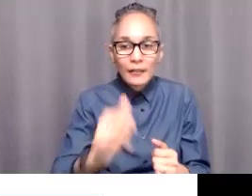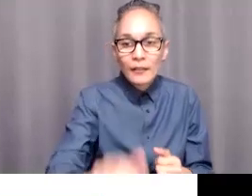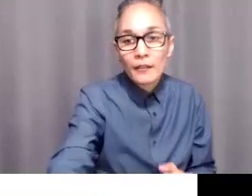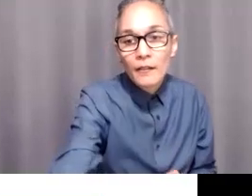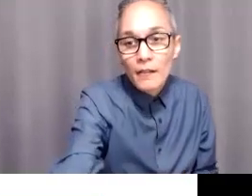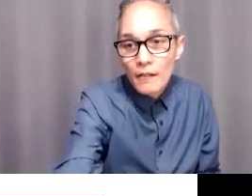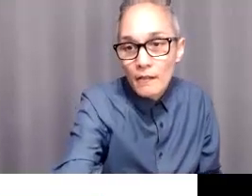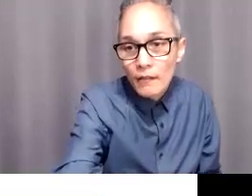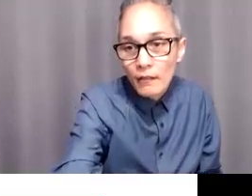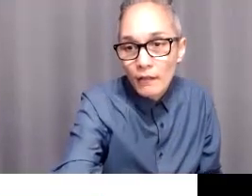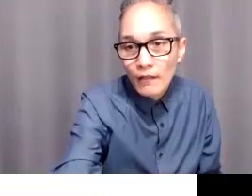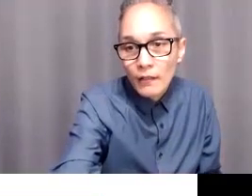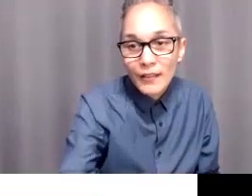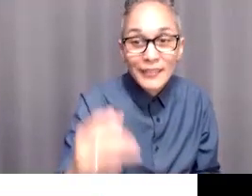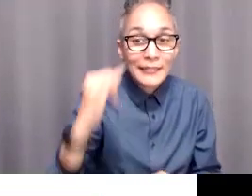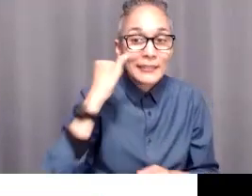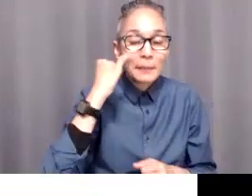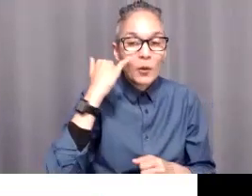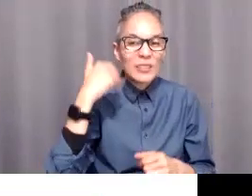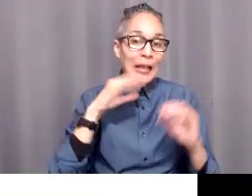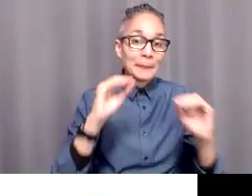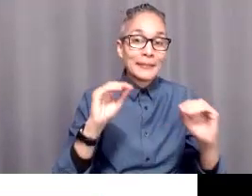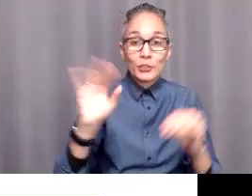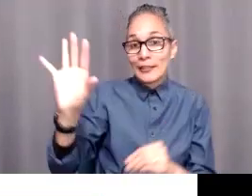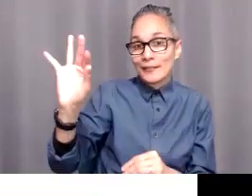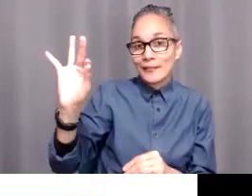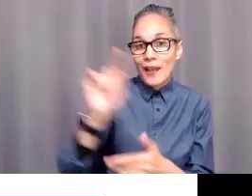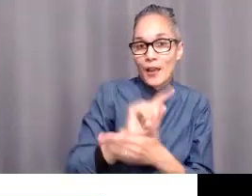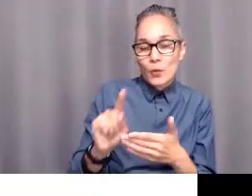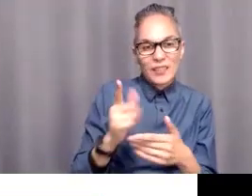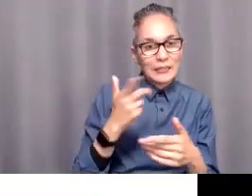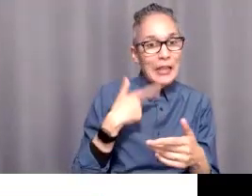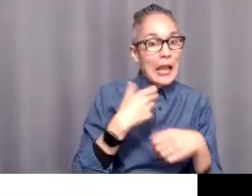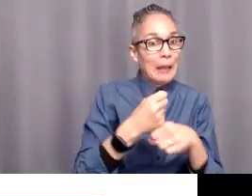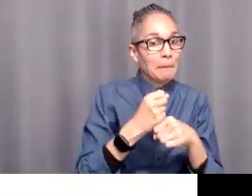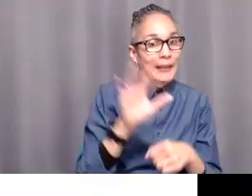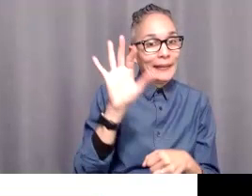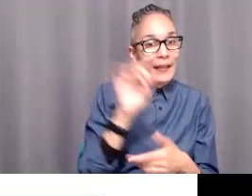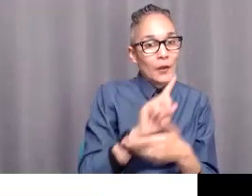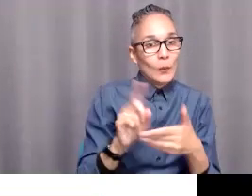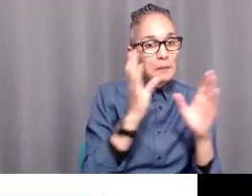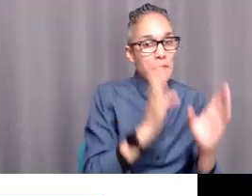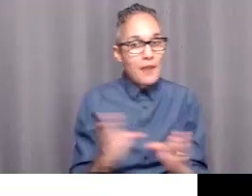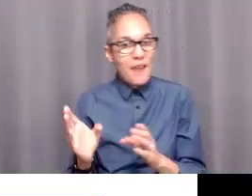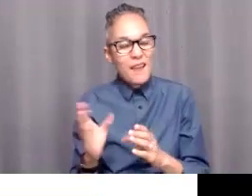So each week. Okay. So if I'm teaching a nine week course okay, I can make nine weeks. What do I typically do on a Monday. Okay.